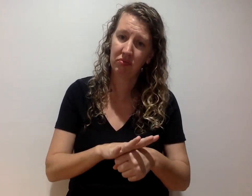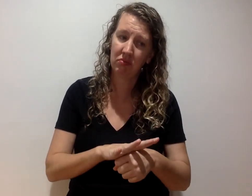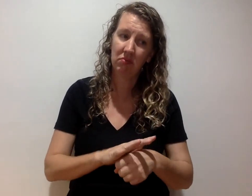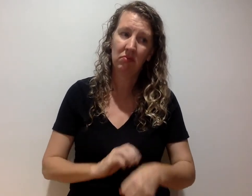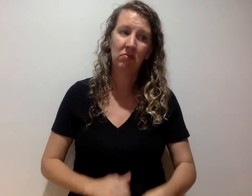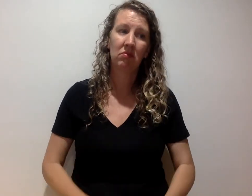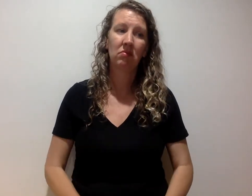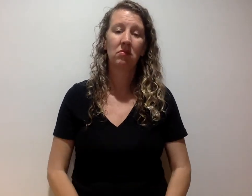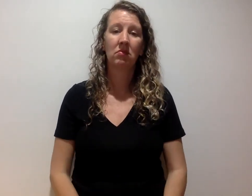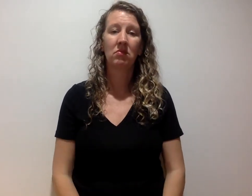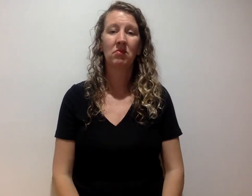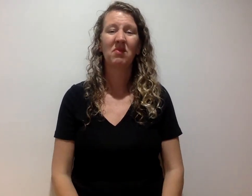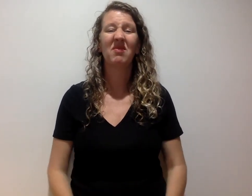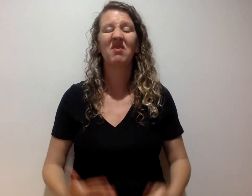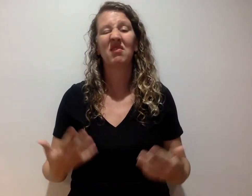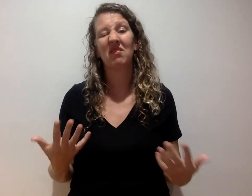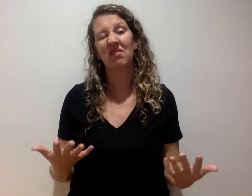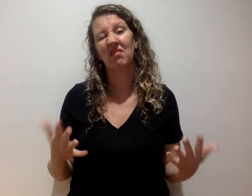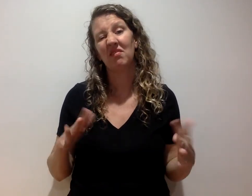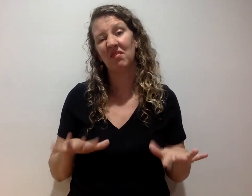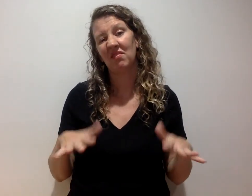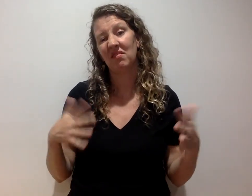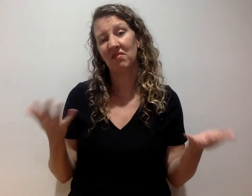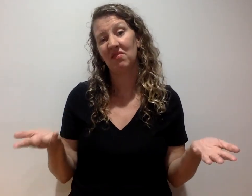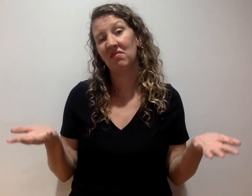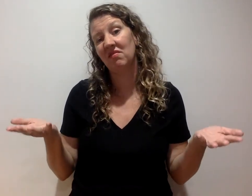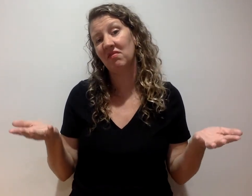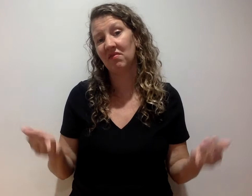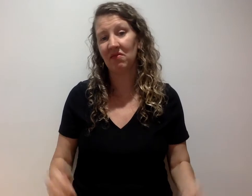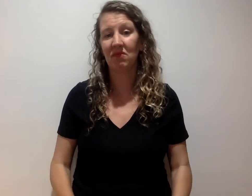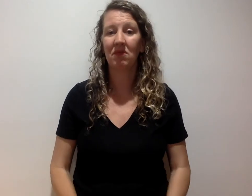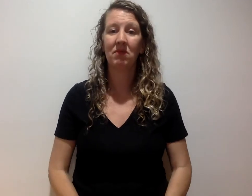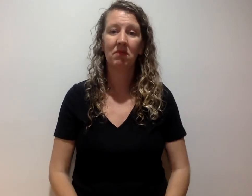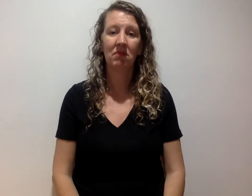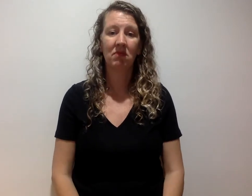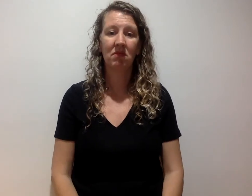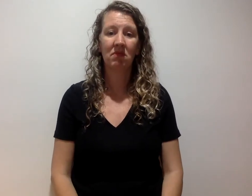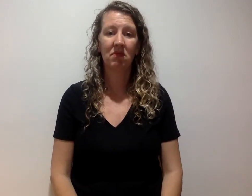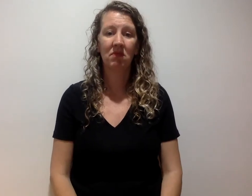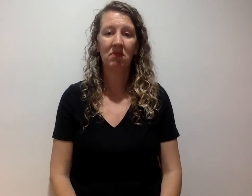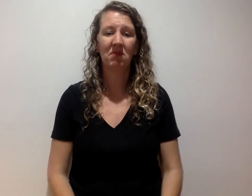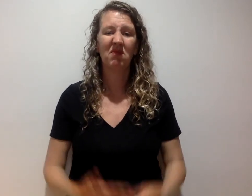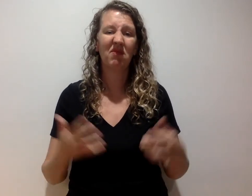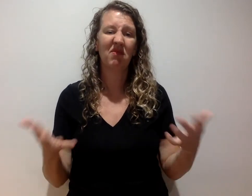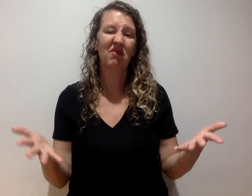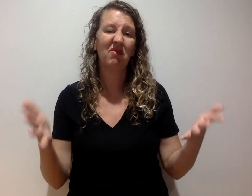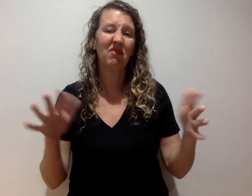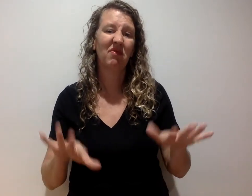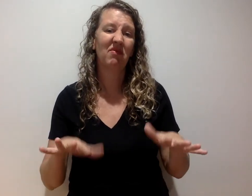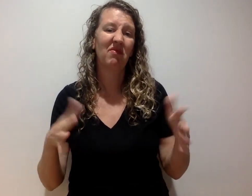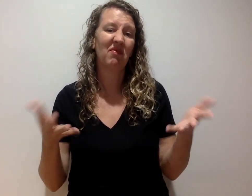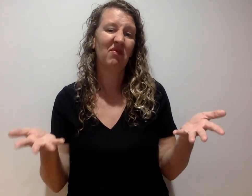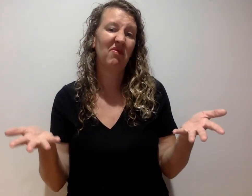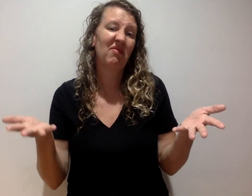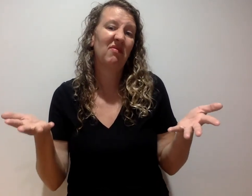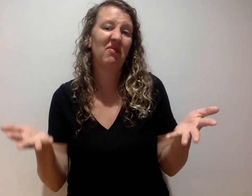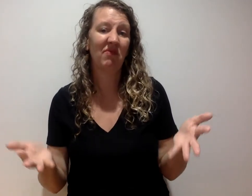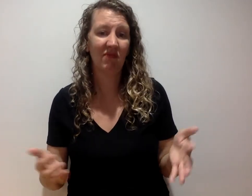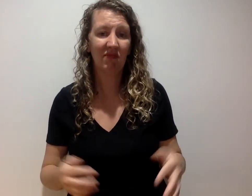SO-SO